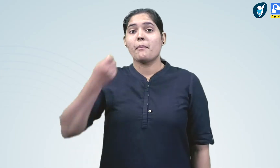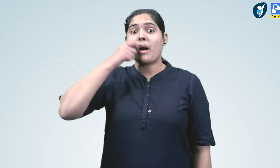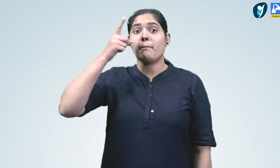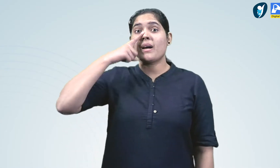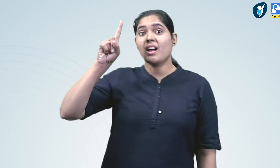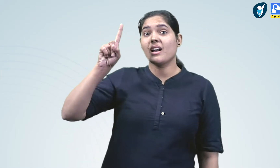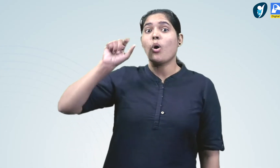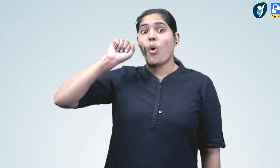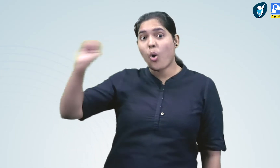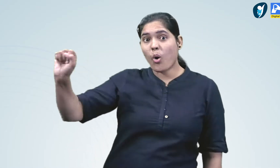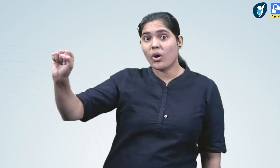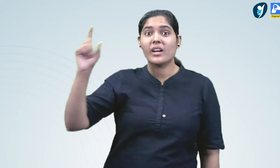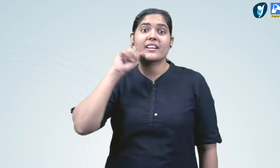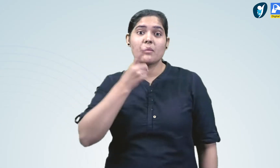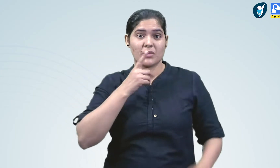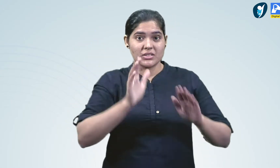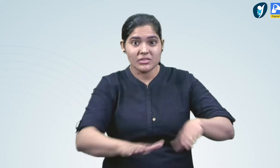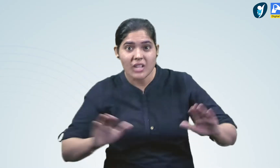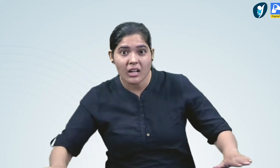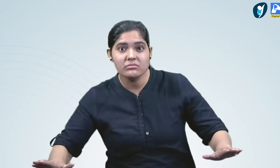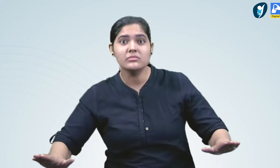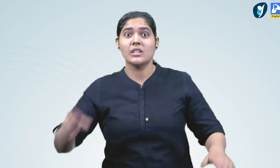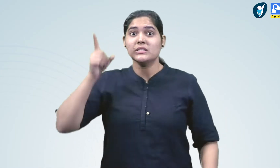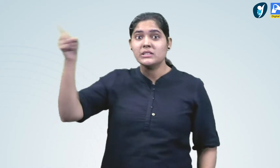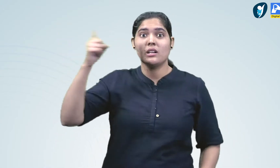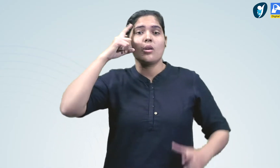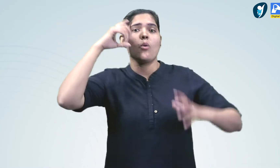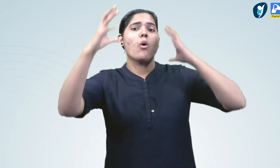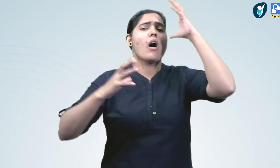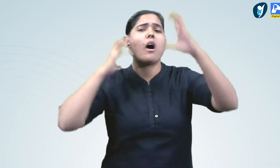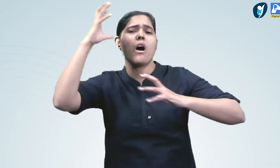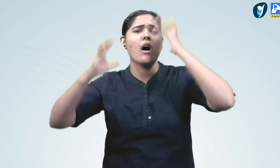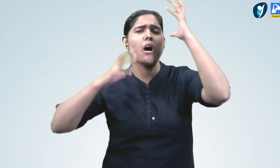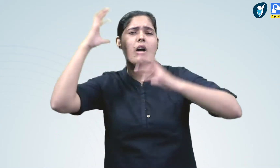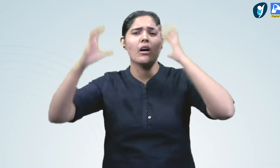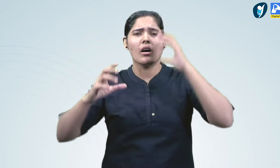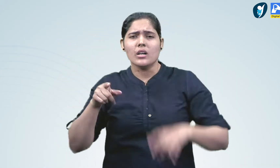Often parents who have deaf children are worried.